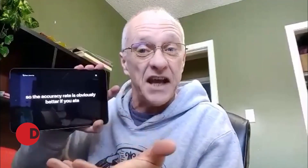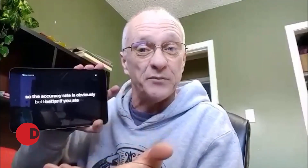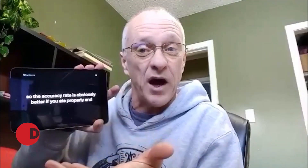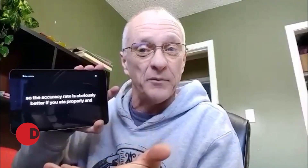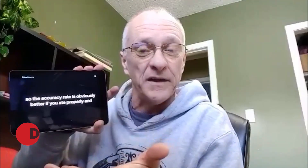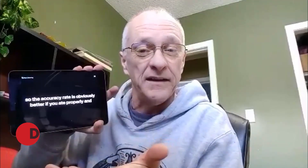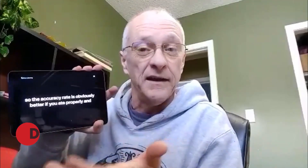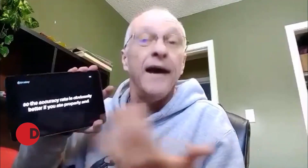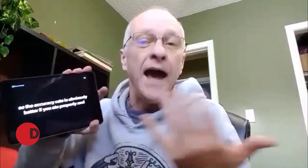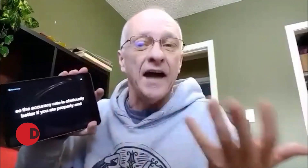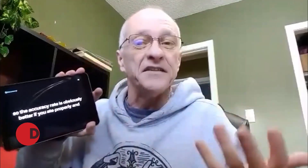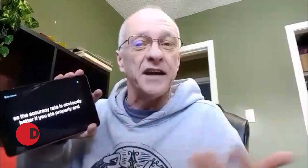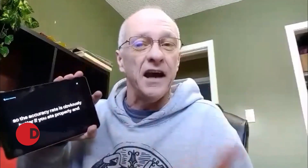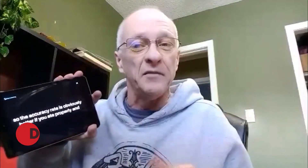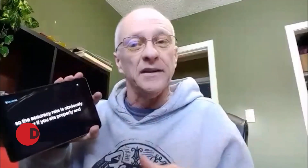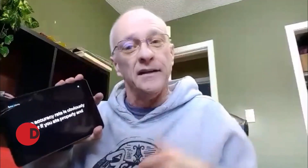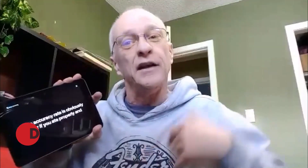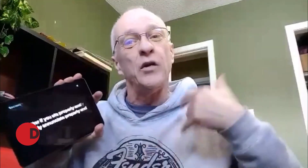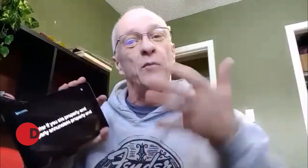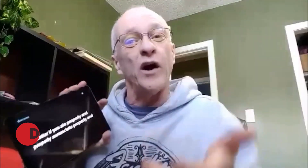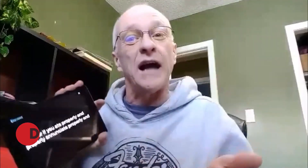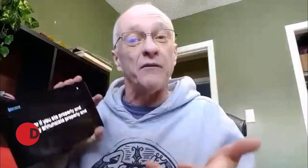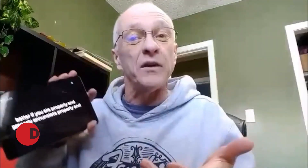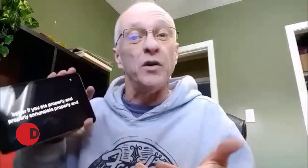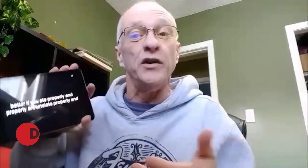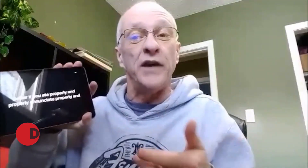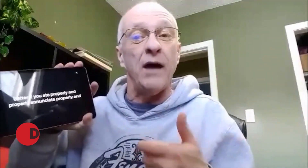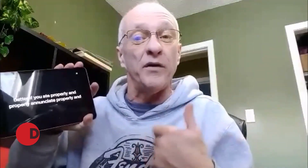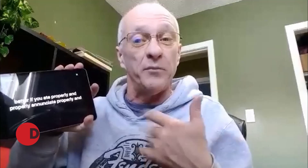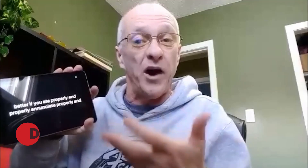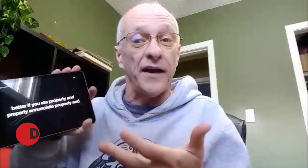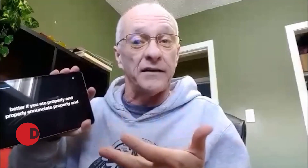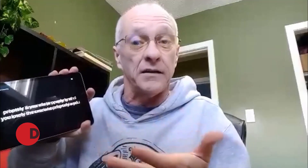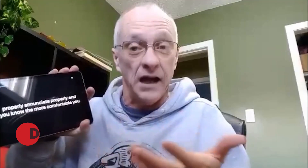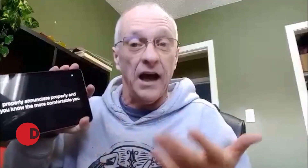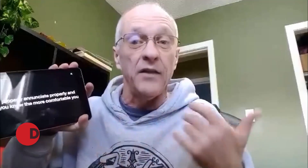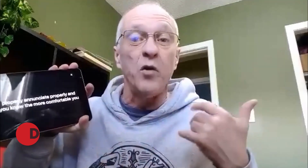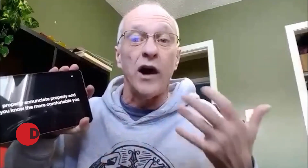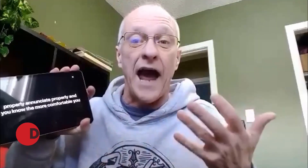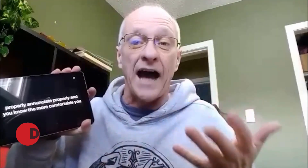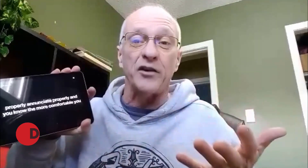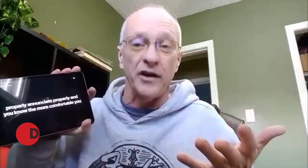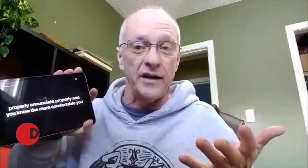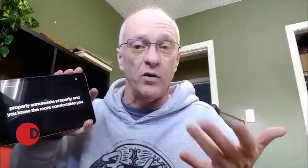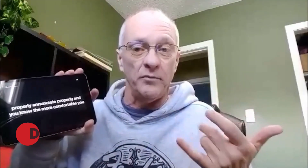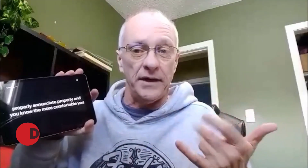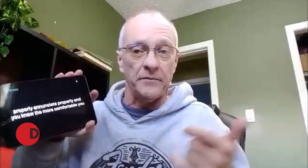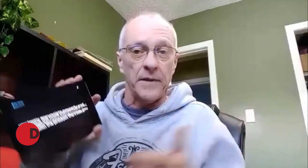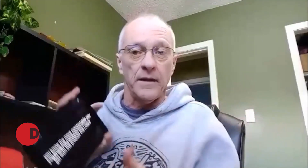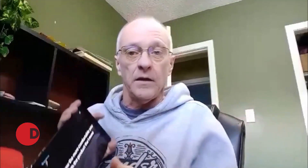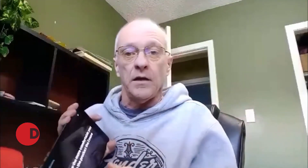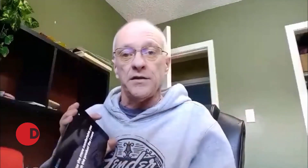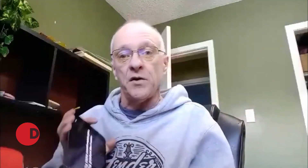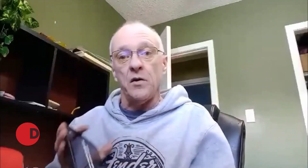enunciate properly and uh you know the more comfortable you get with the product, uh the more accurate it will be.